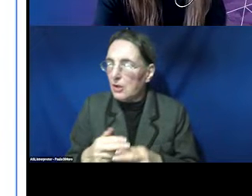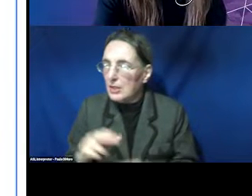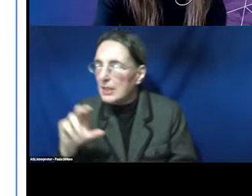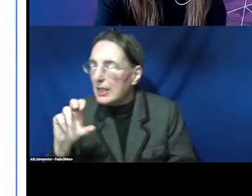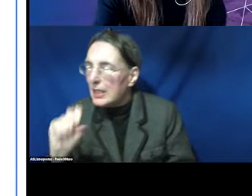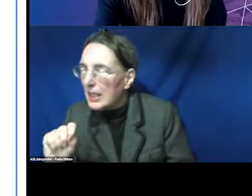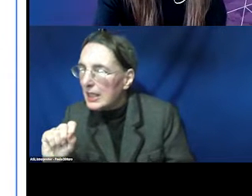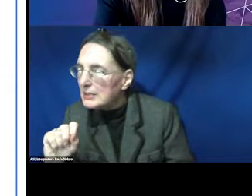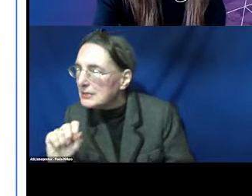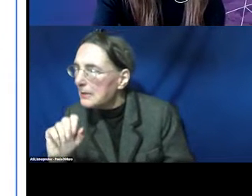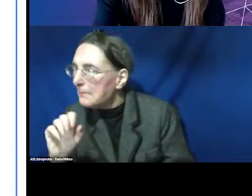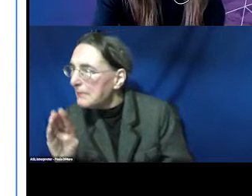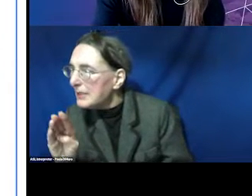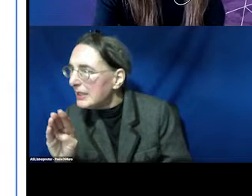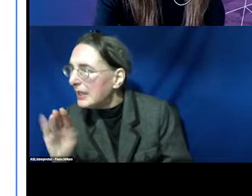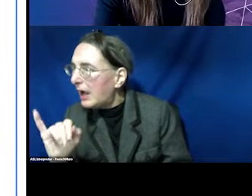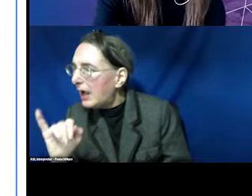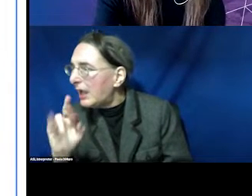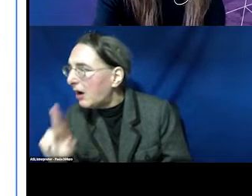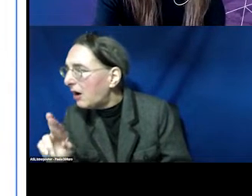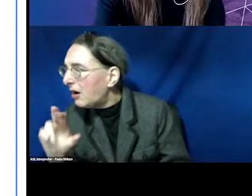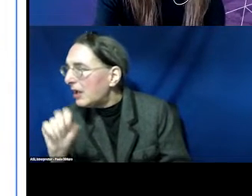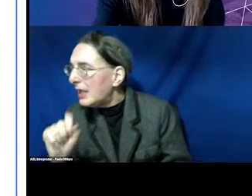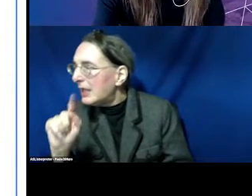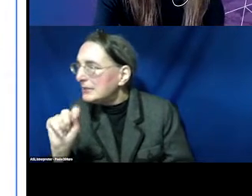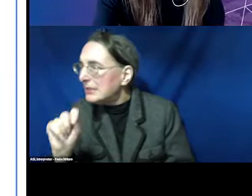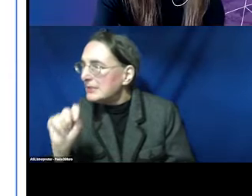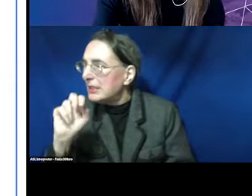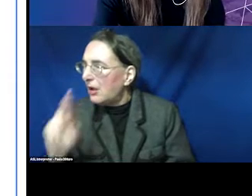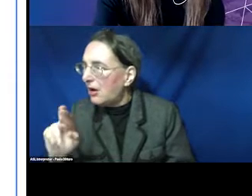So they are Small Business Innovation, Small Business Technology proposals.